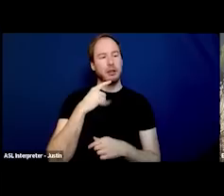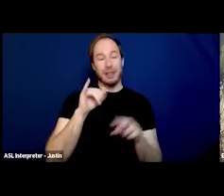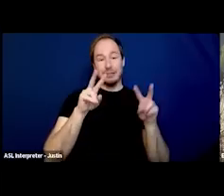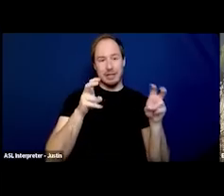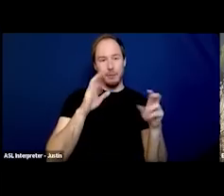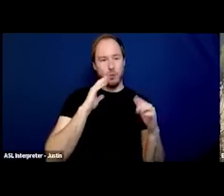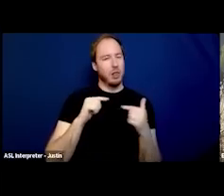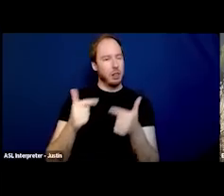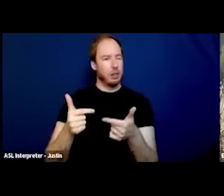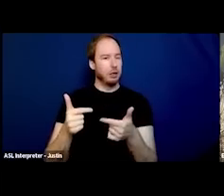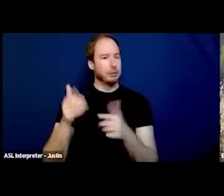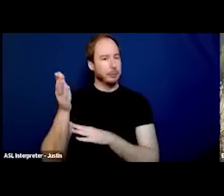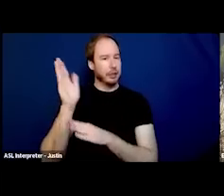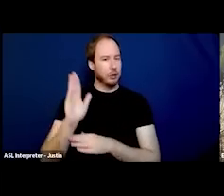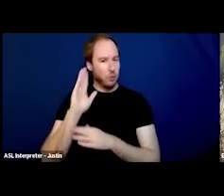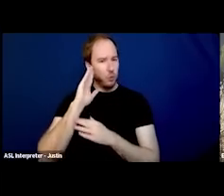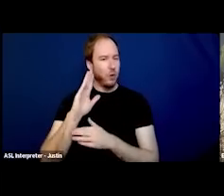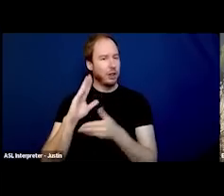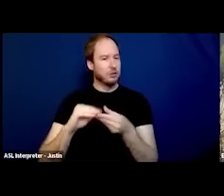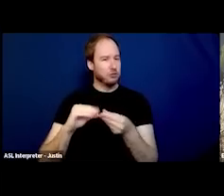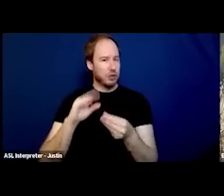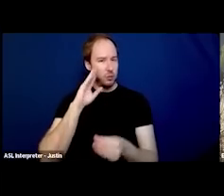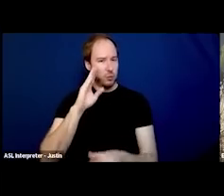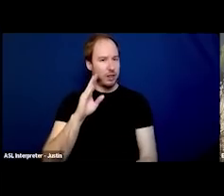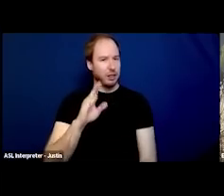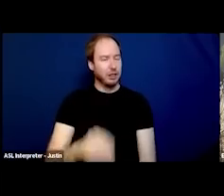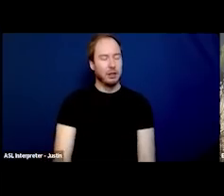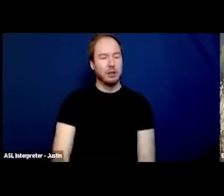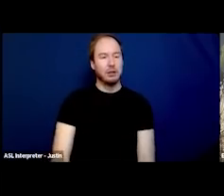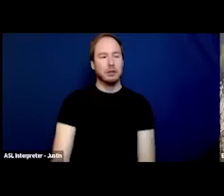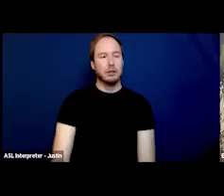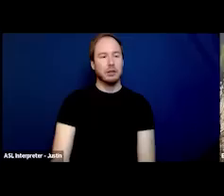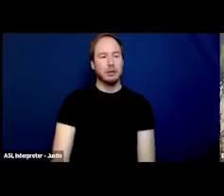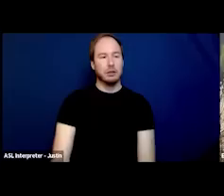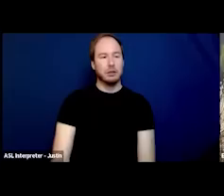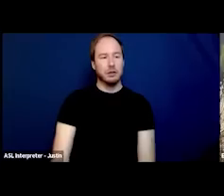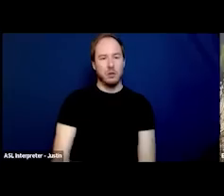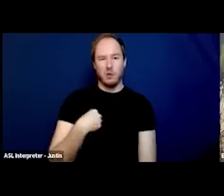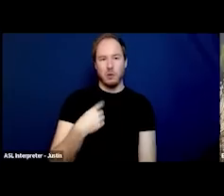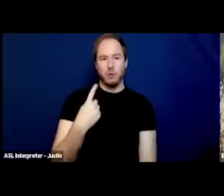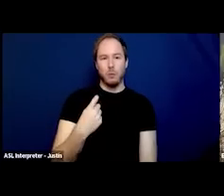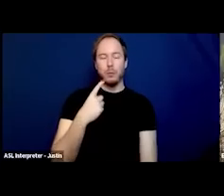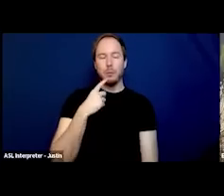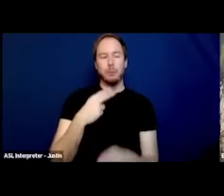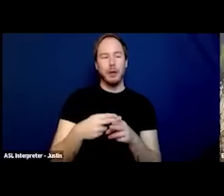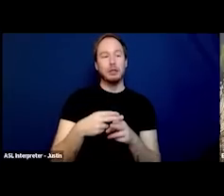will also talk about in the next presentation a bit more. But one thing in thinking about trauma-informed housing,